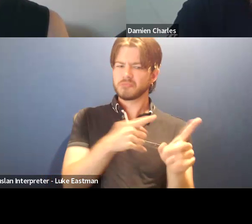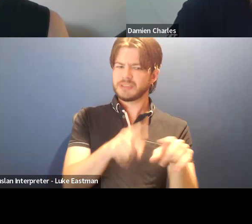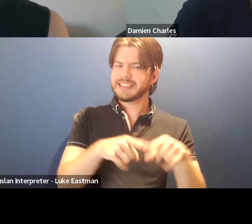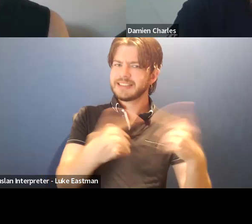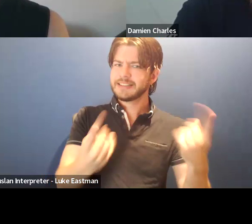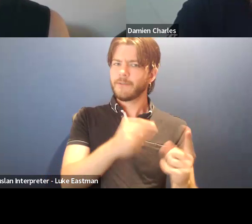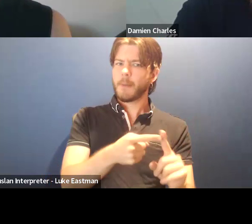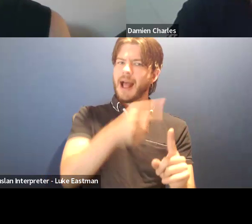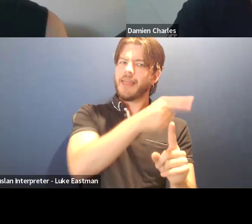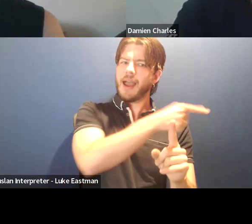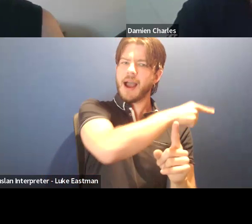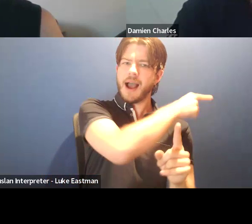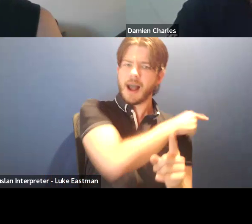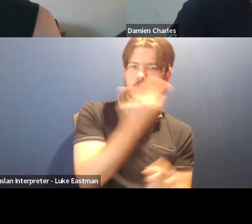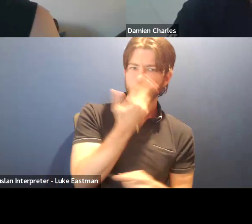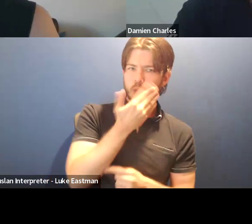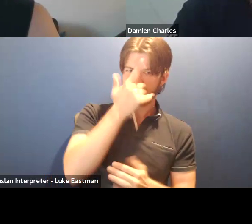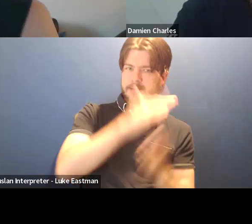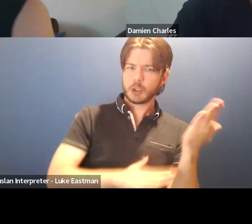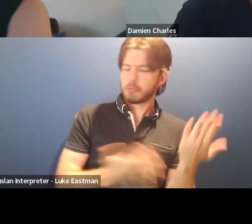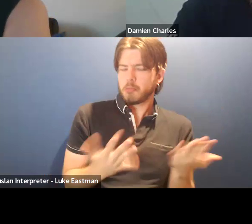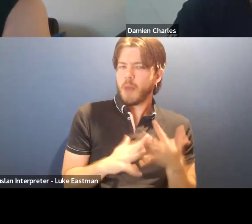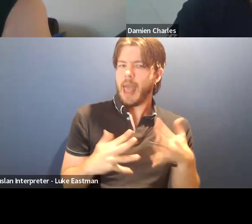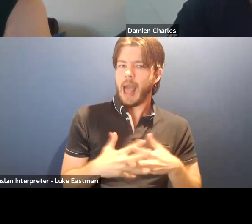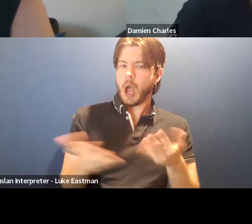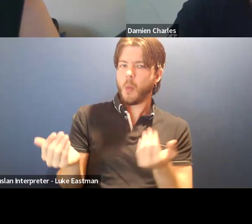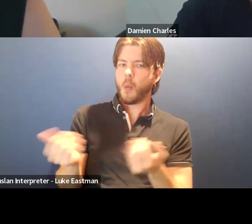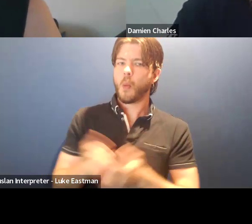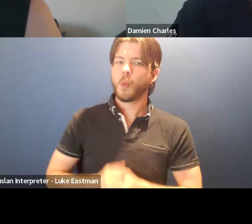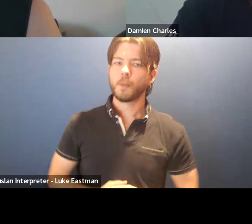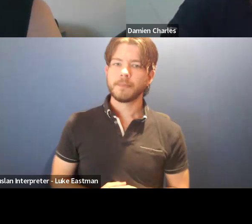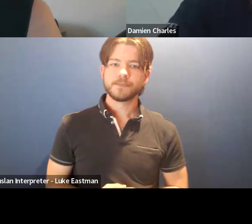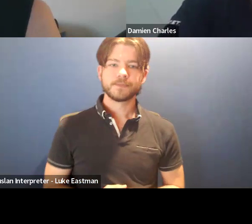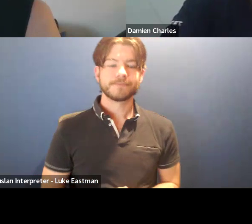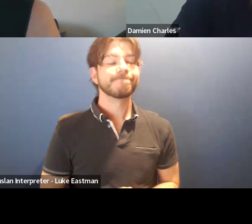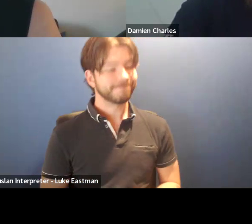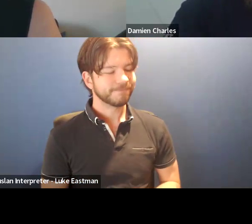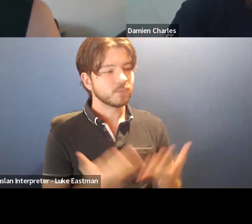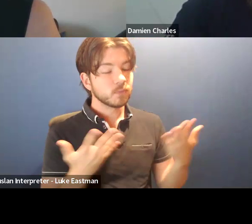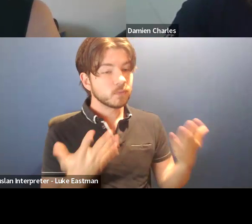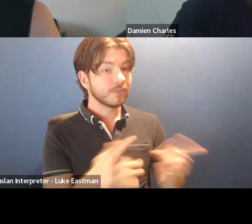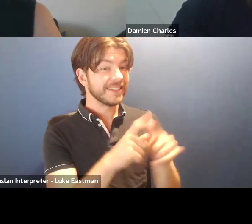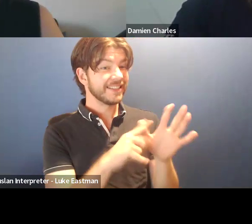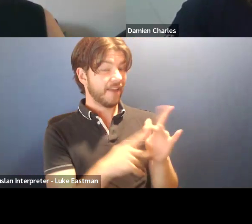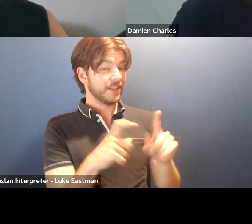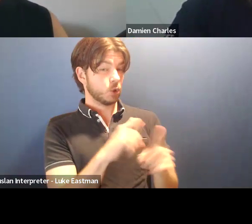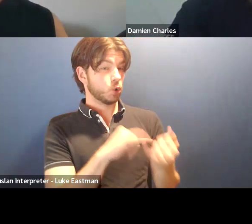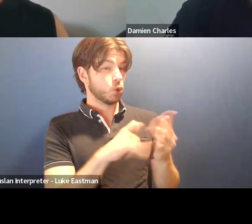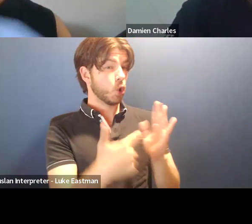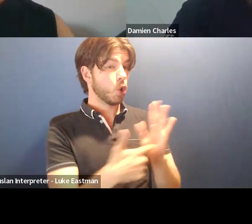previous experience at other schools. So at David Scott School they